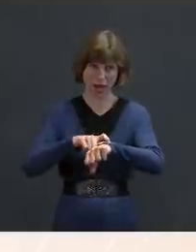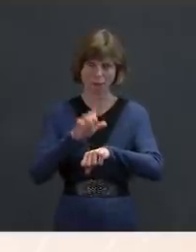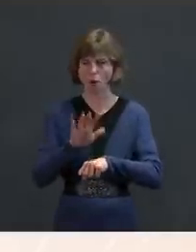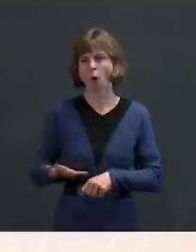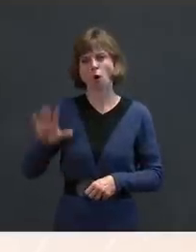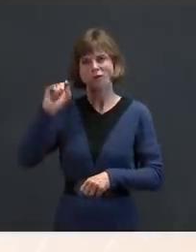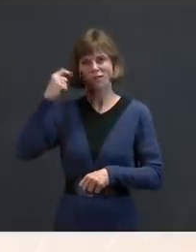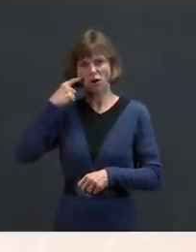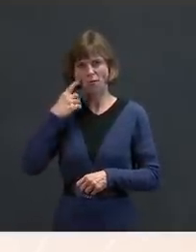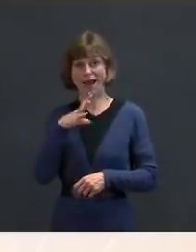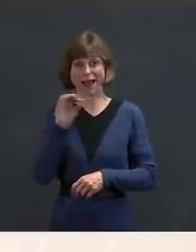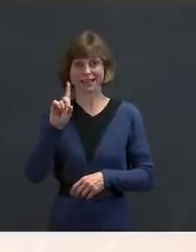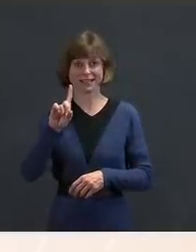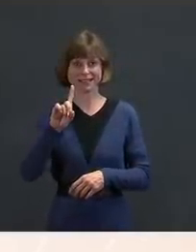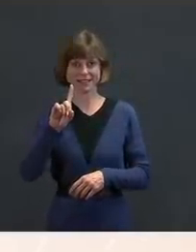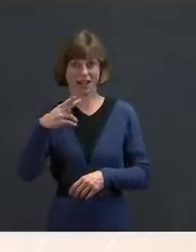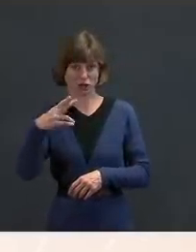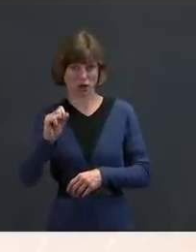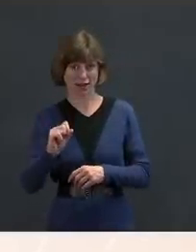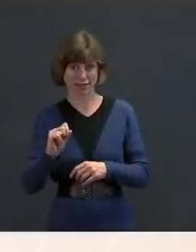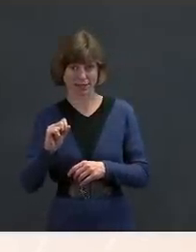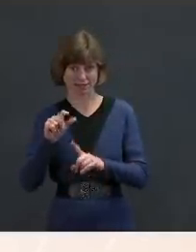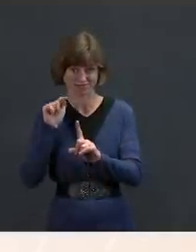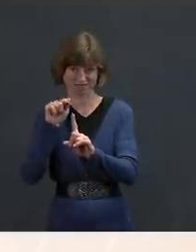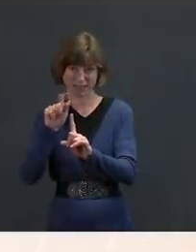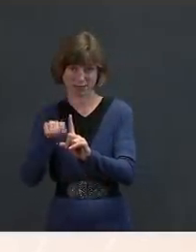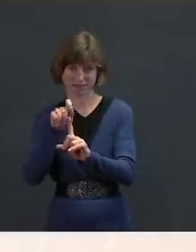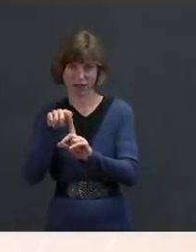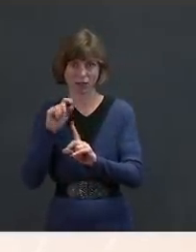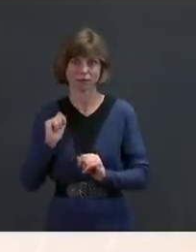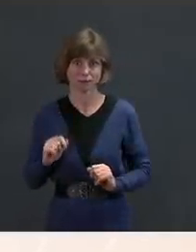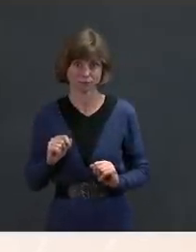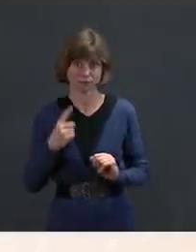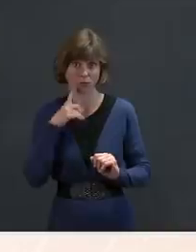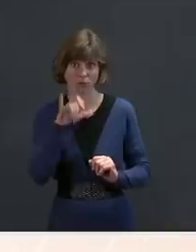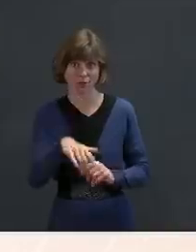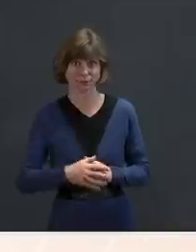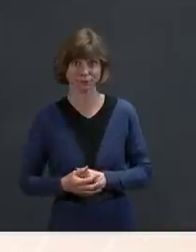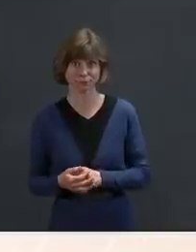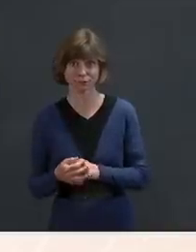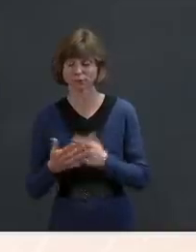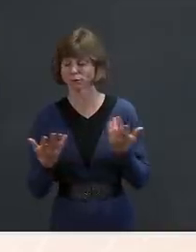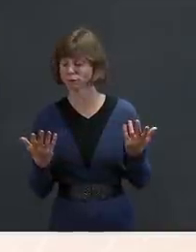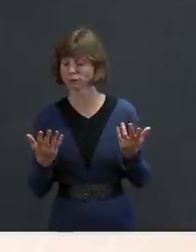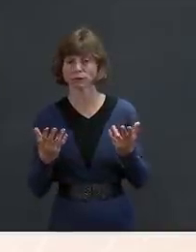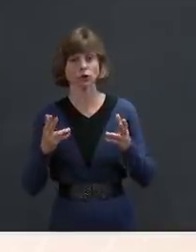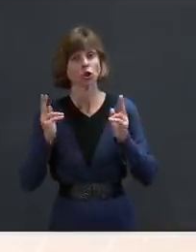and the Department of Homeland Security specifically, to this effort. The urgency of it cannot be overstated.